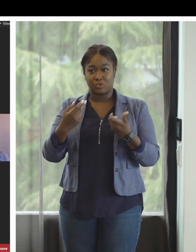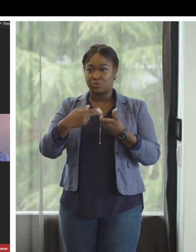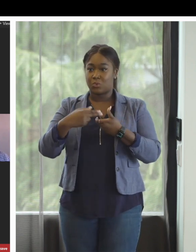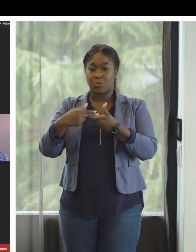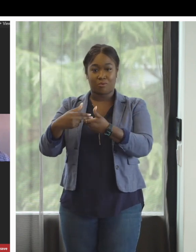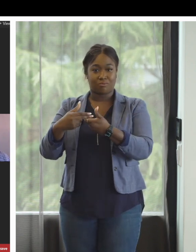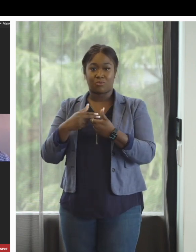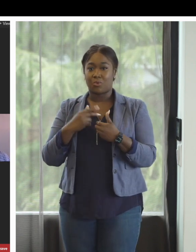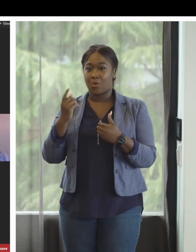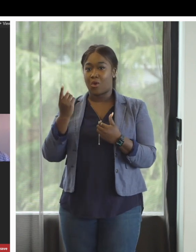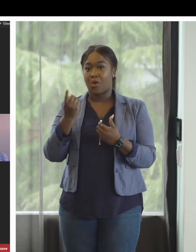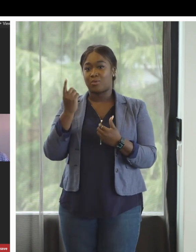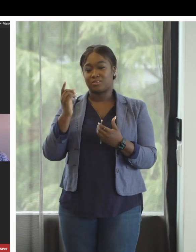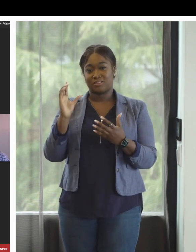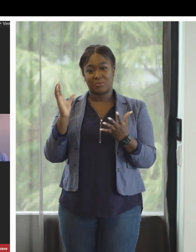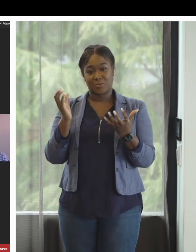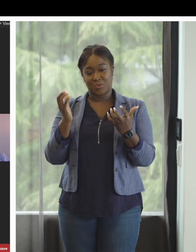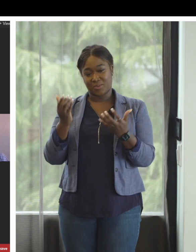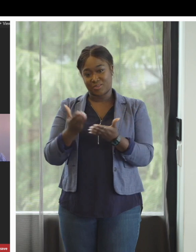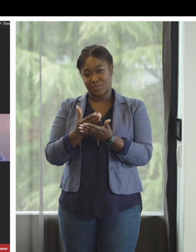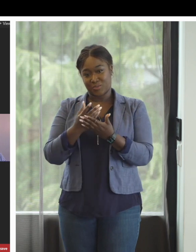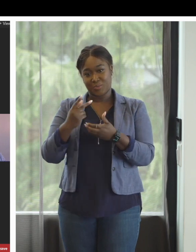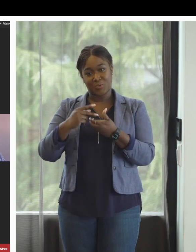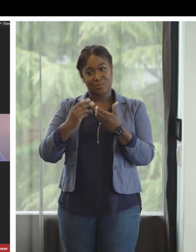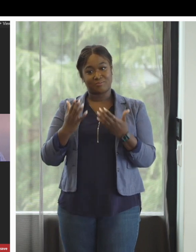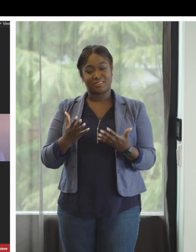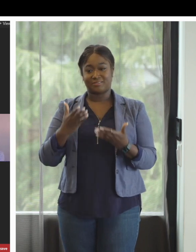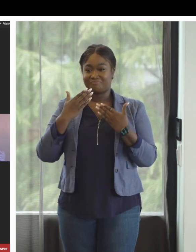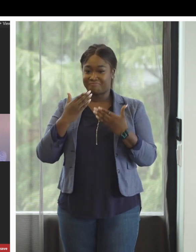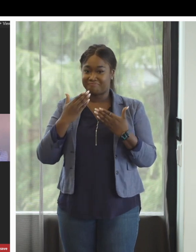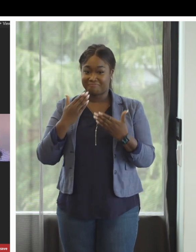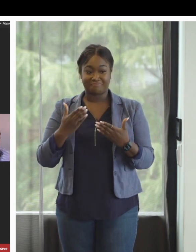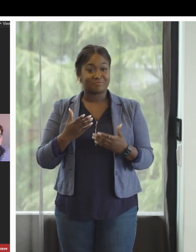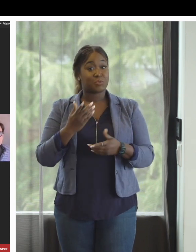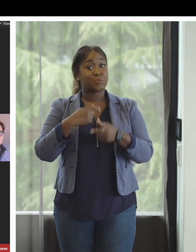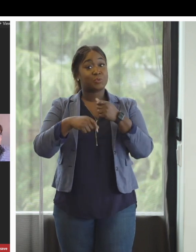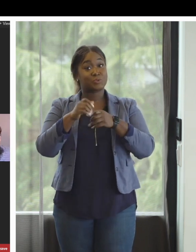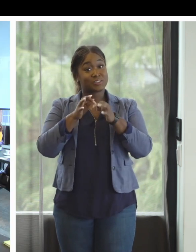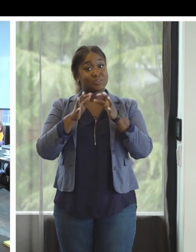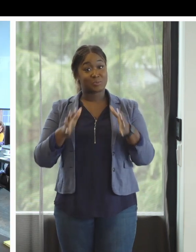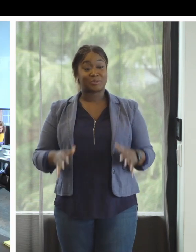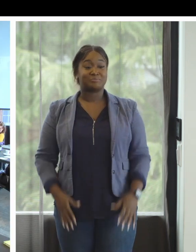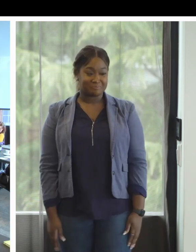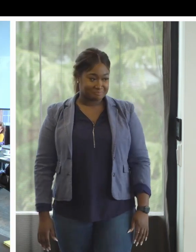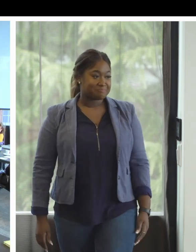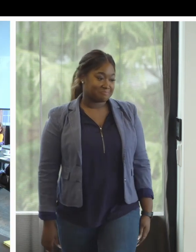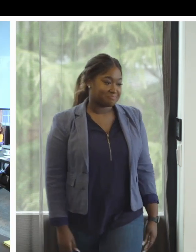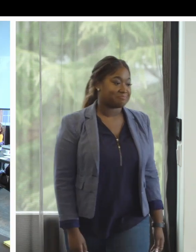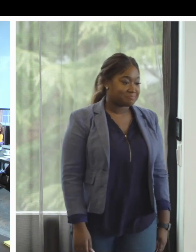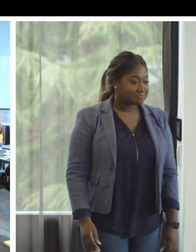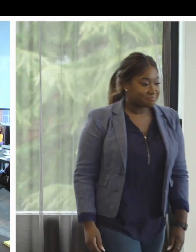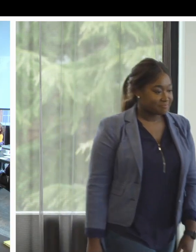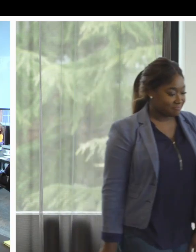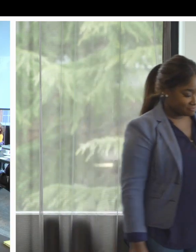participants. So thank you. .